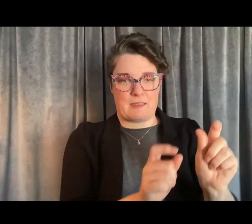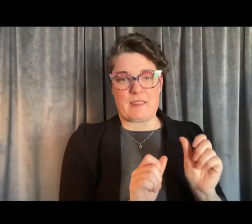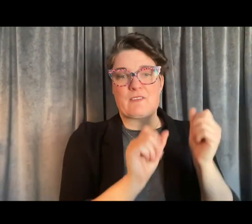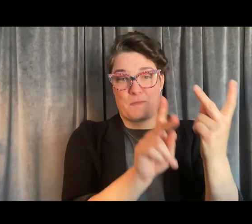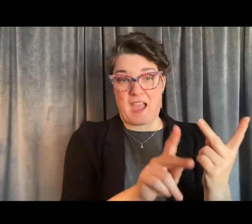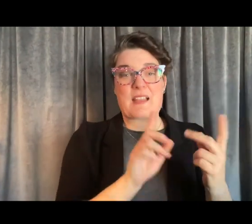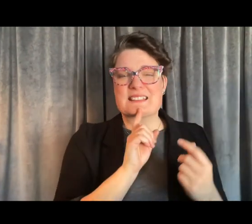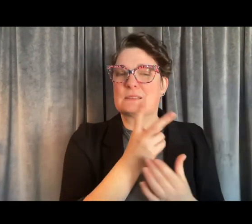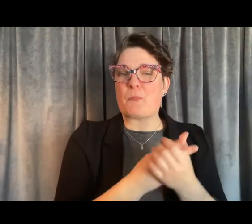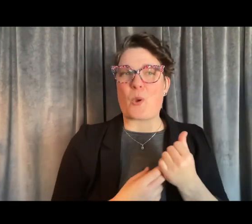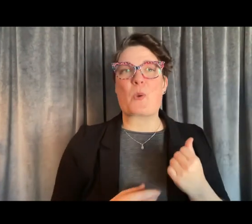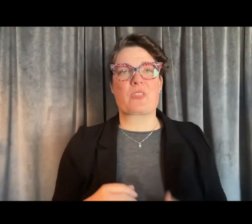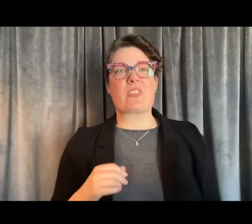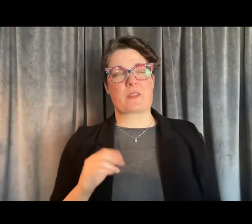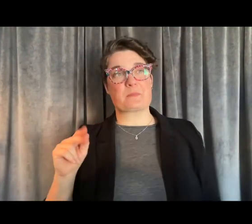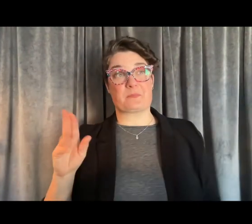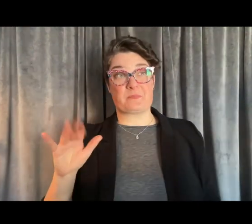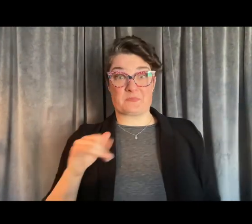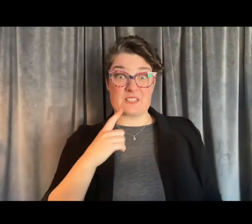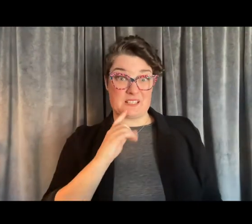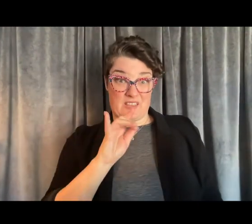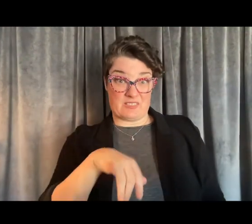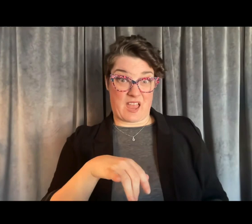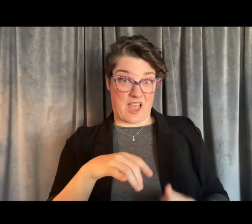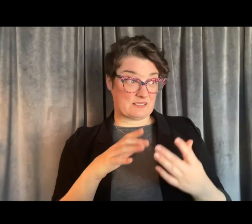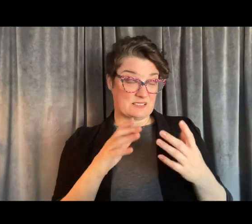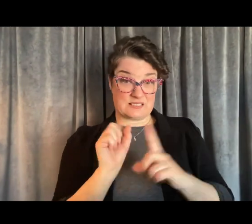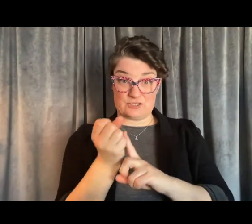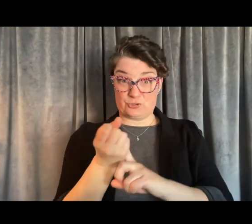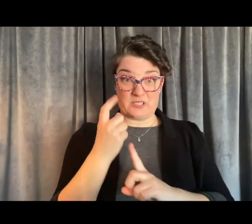Nomy: What's the configuration of the community? Is everybody living together?